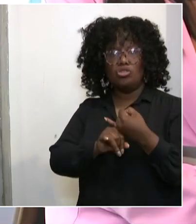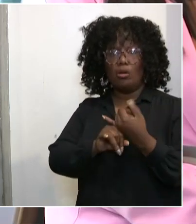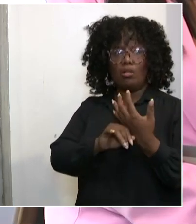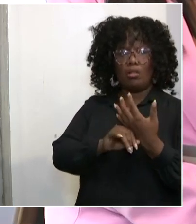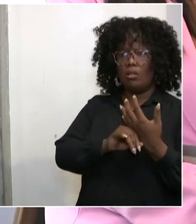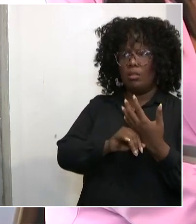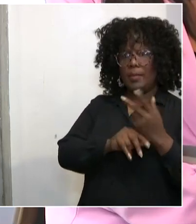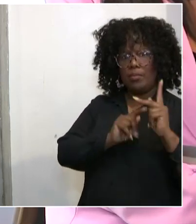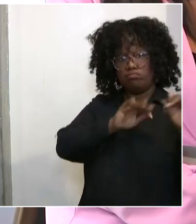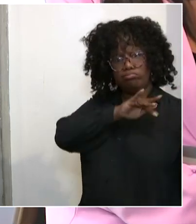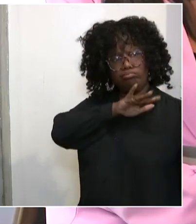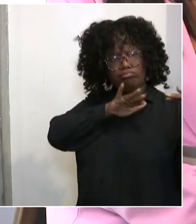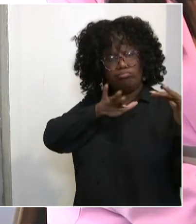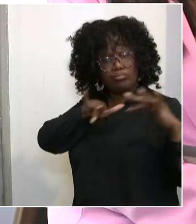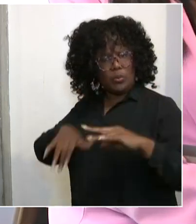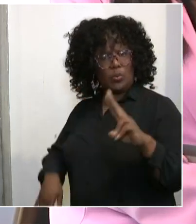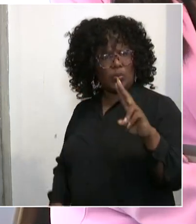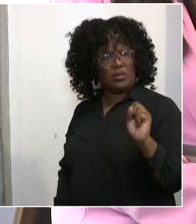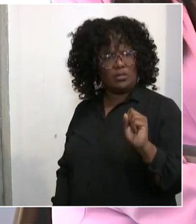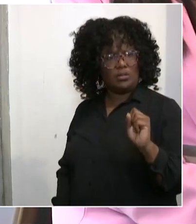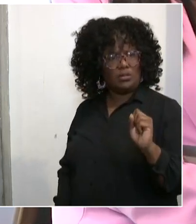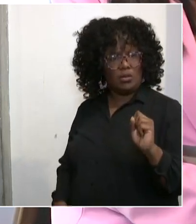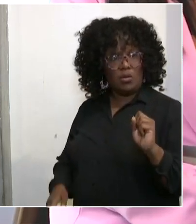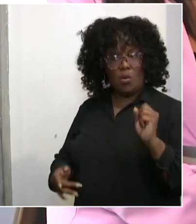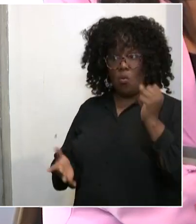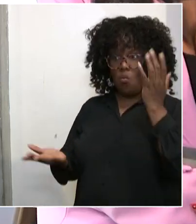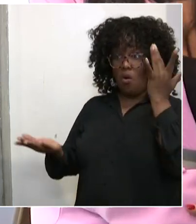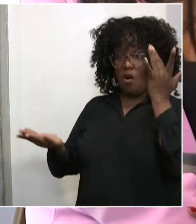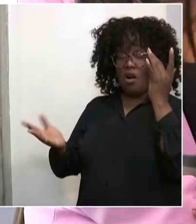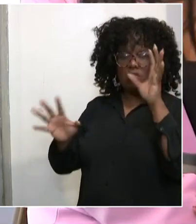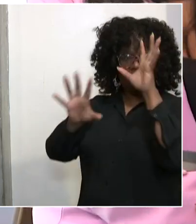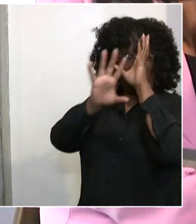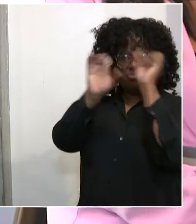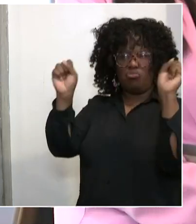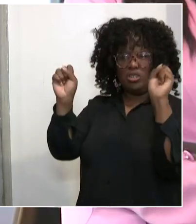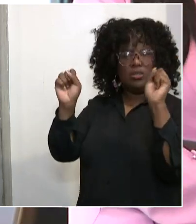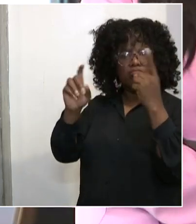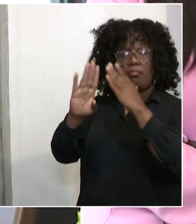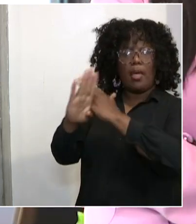the actions of the current administration. They had testified that some sponsors had pulled out and